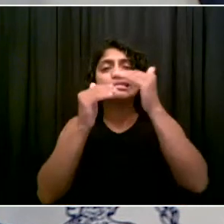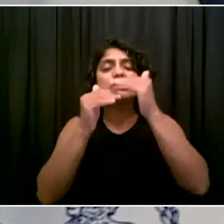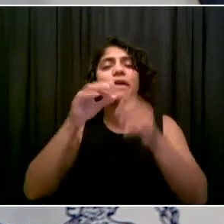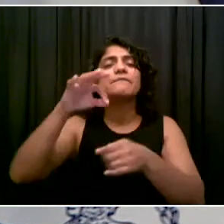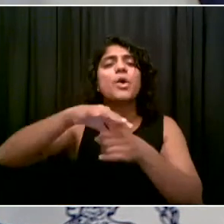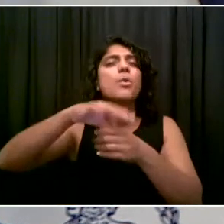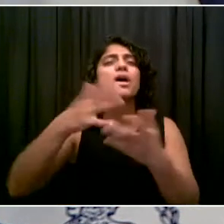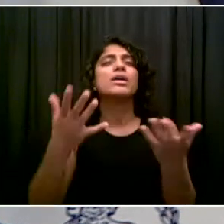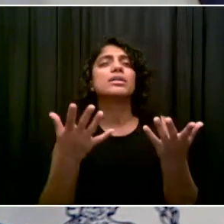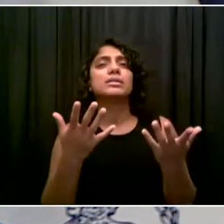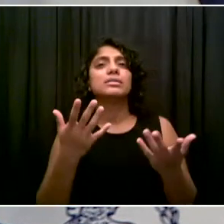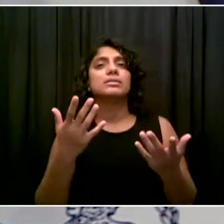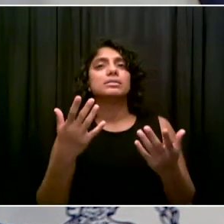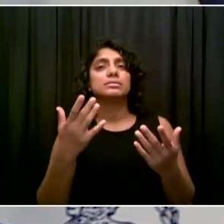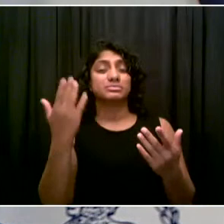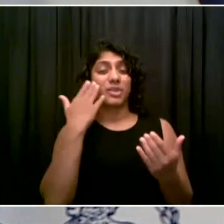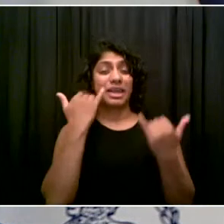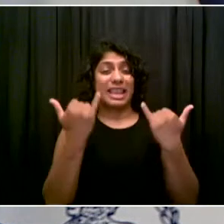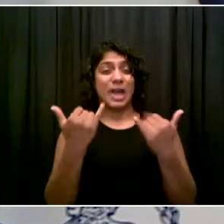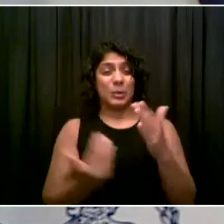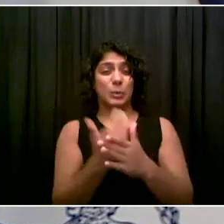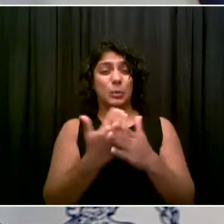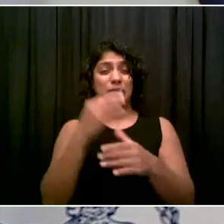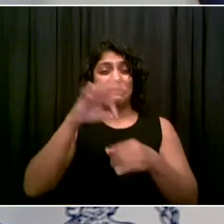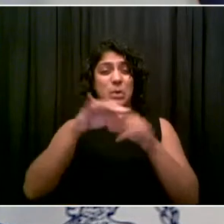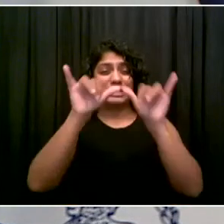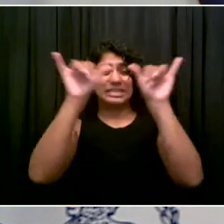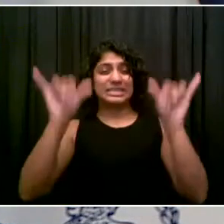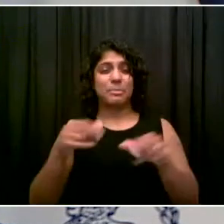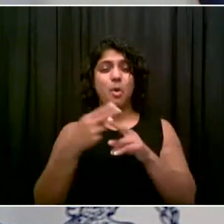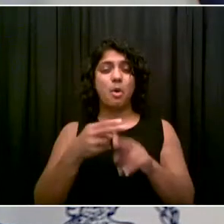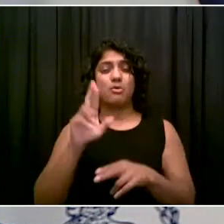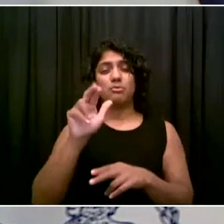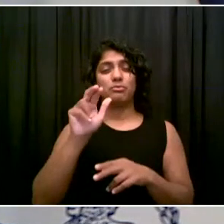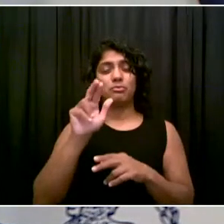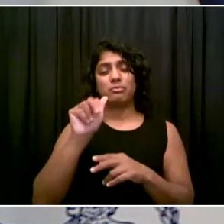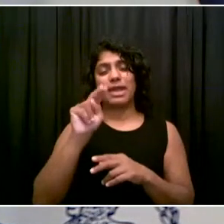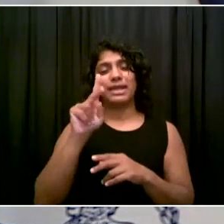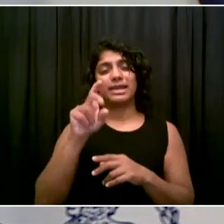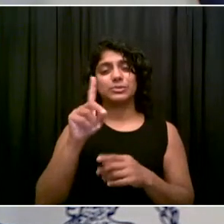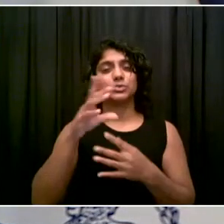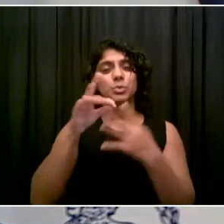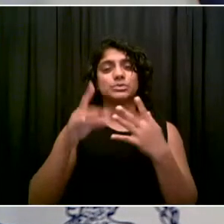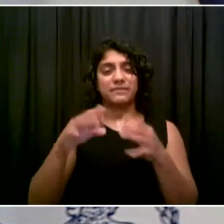WHOMEVER EMERGES VICTORIOUS HERE, I WAWOS NDERING